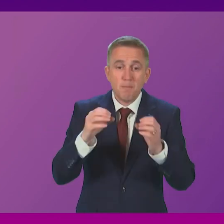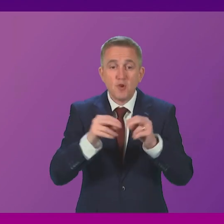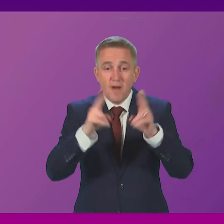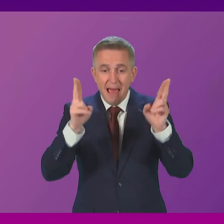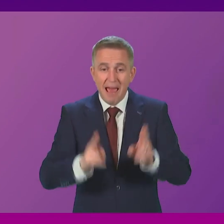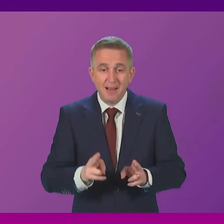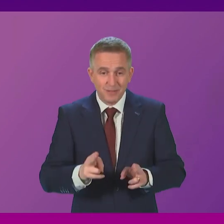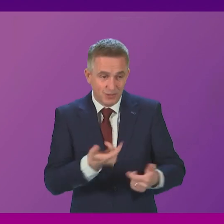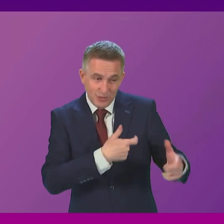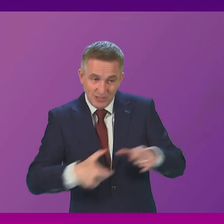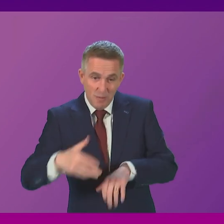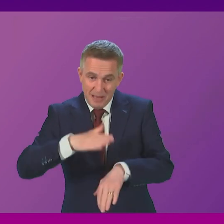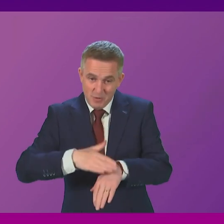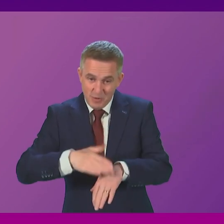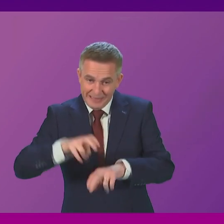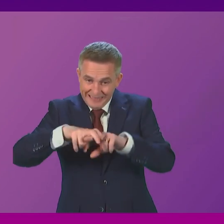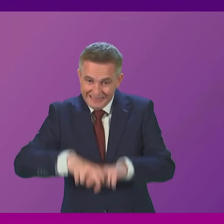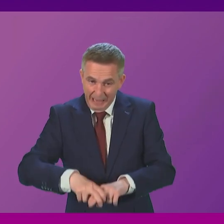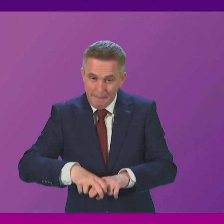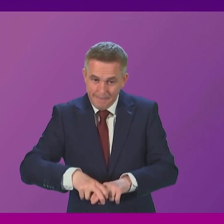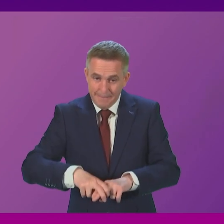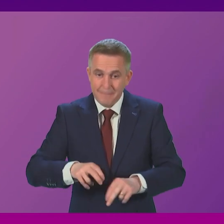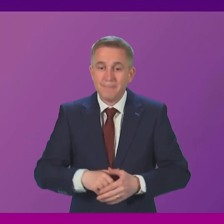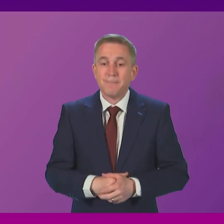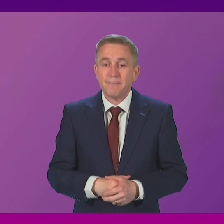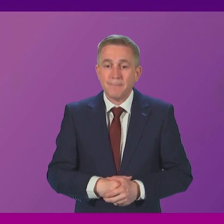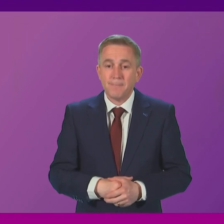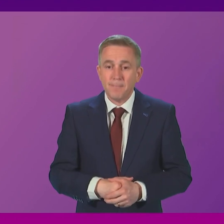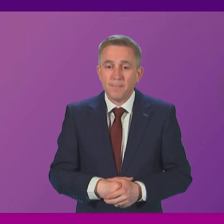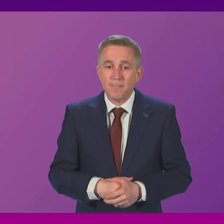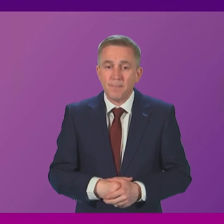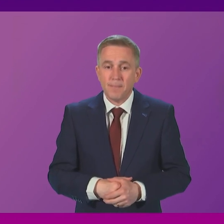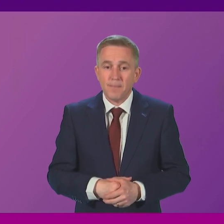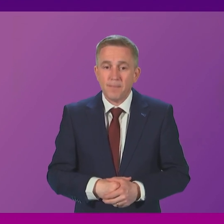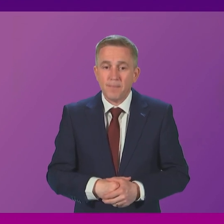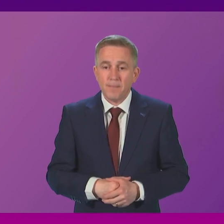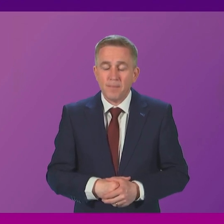there will still be a naughty step to put you on—although I am pleased that, so far,